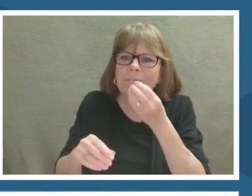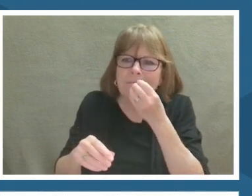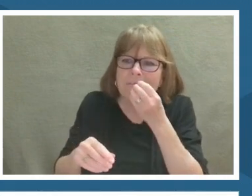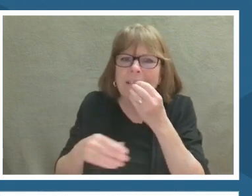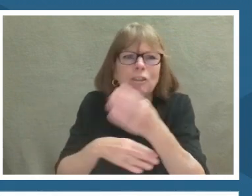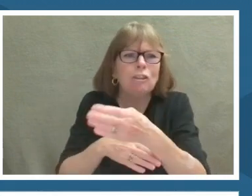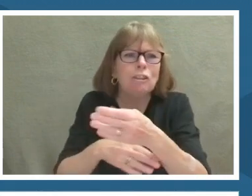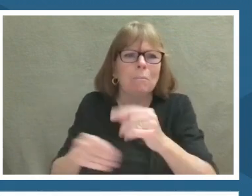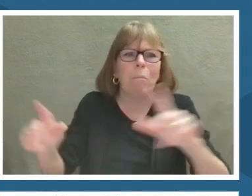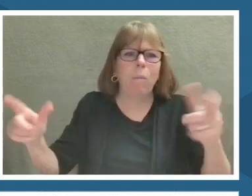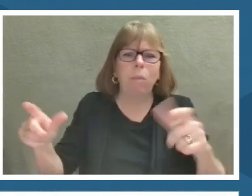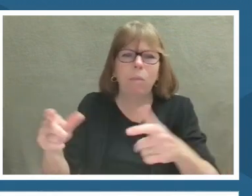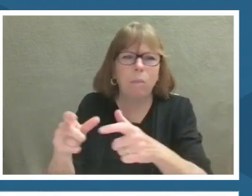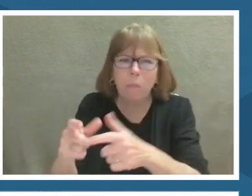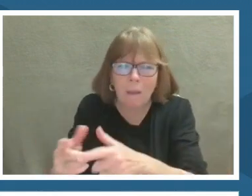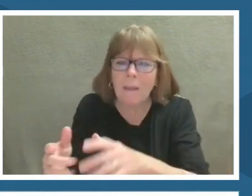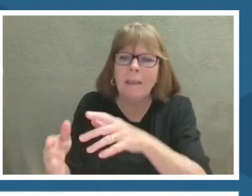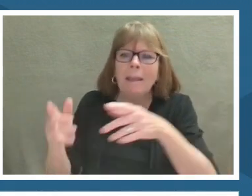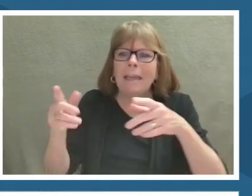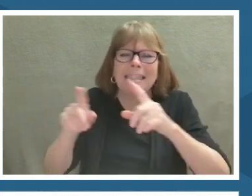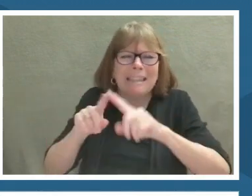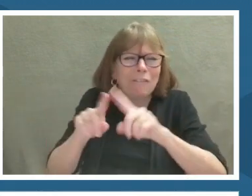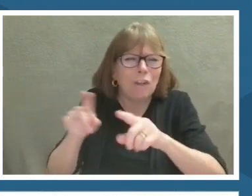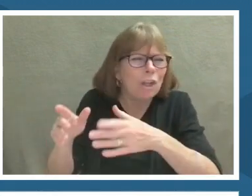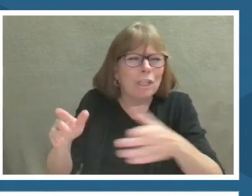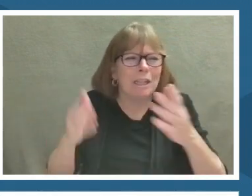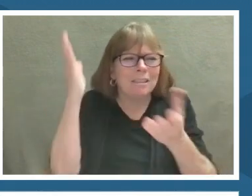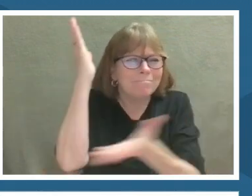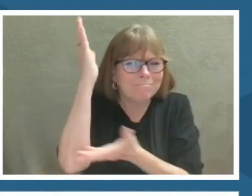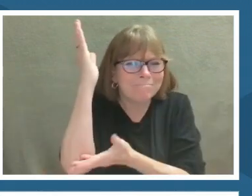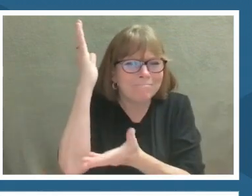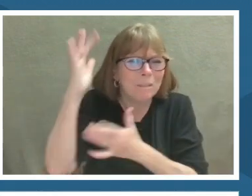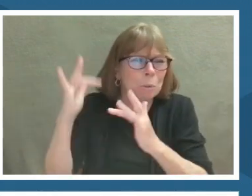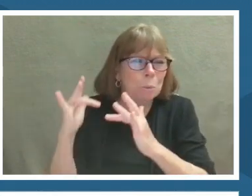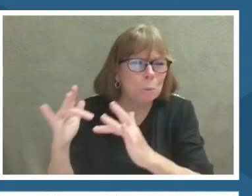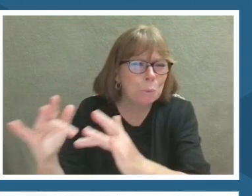are we educating our students to